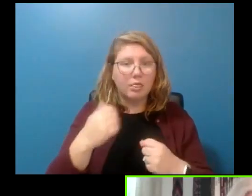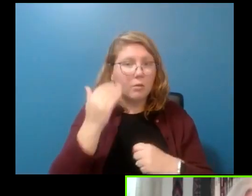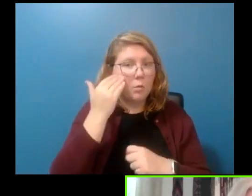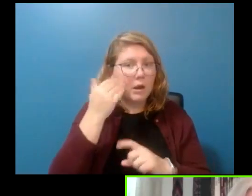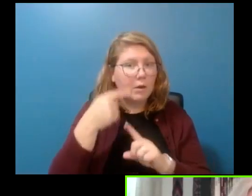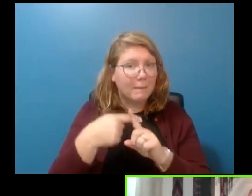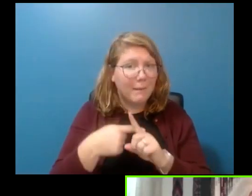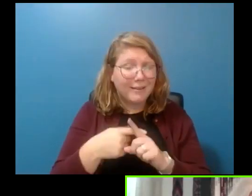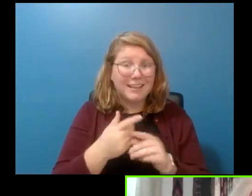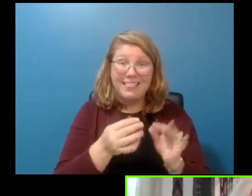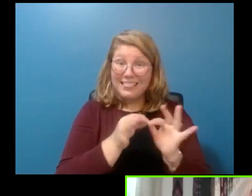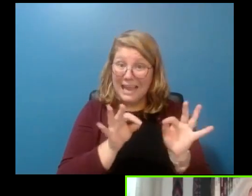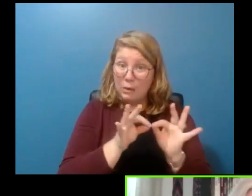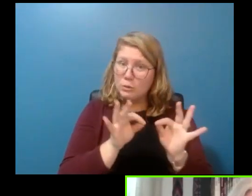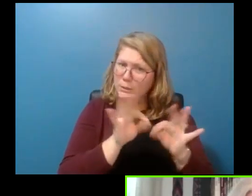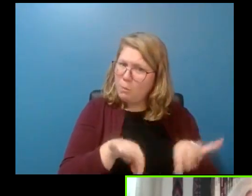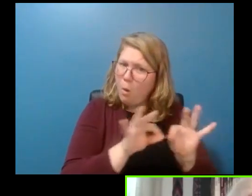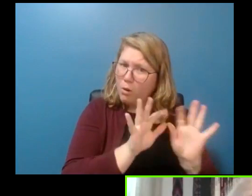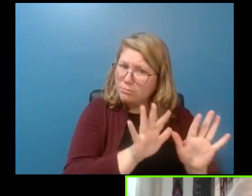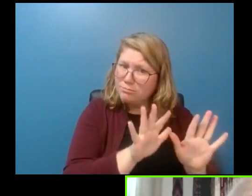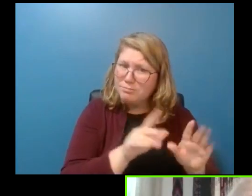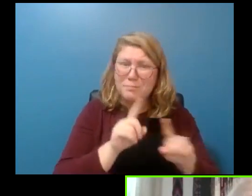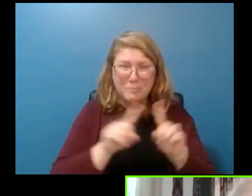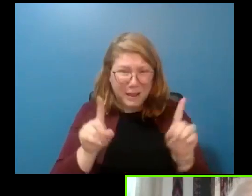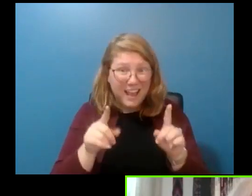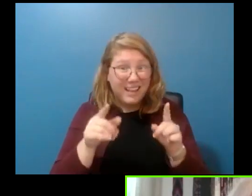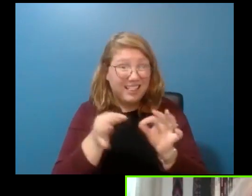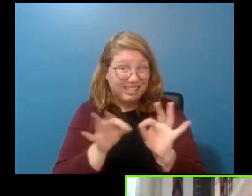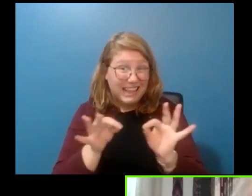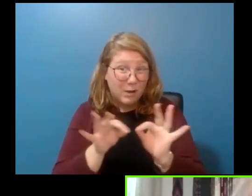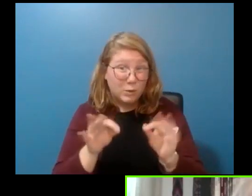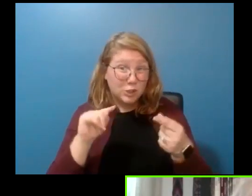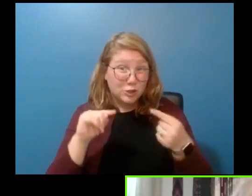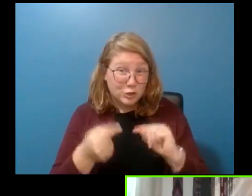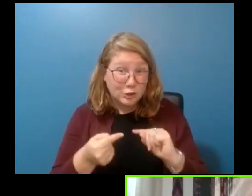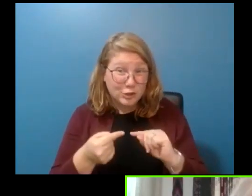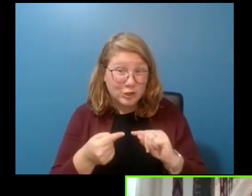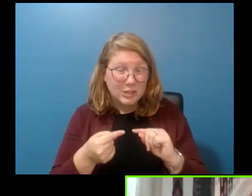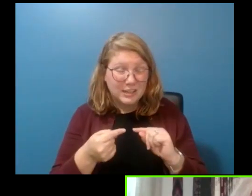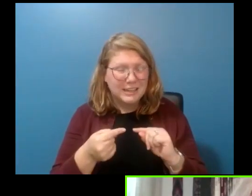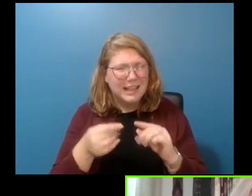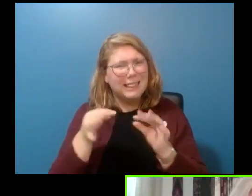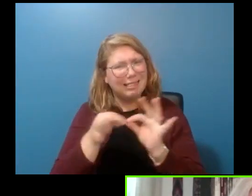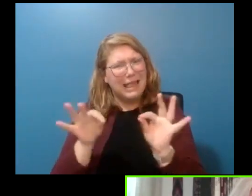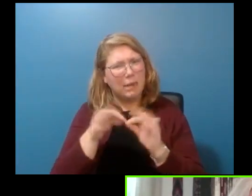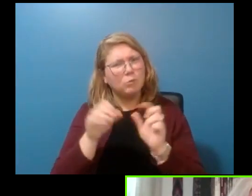anymore. And again, there is other language we have changed. And again for today I would like